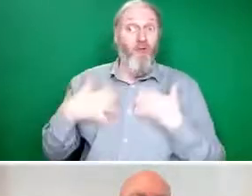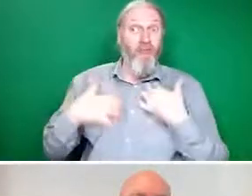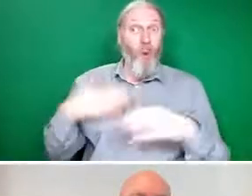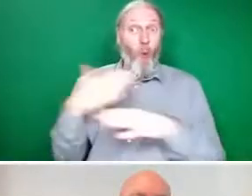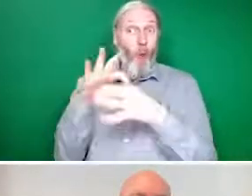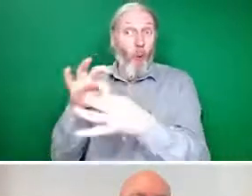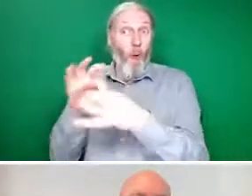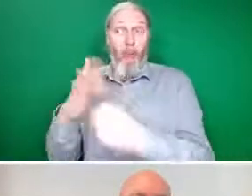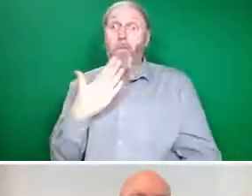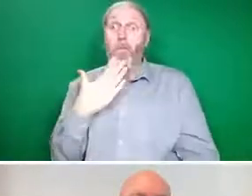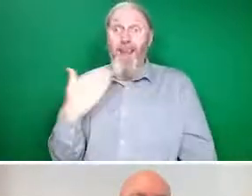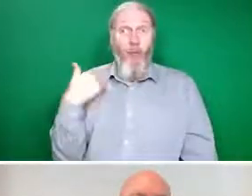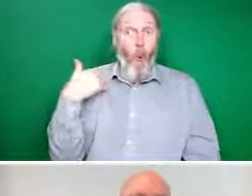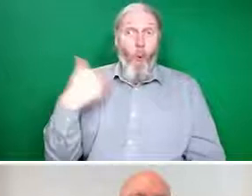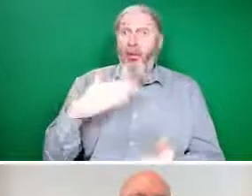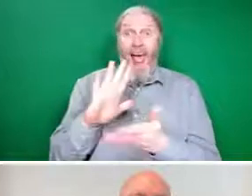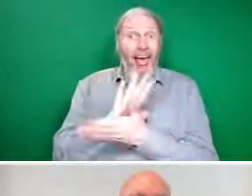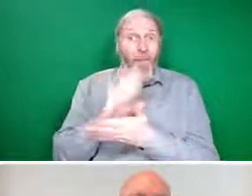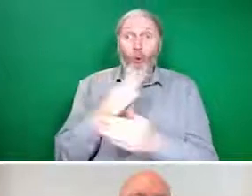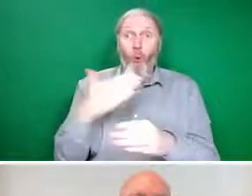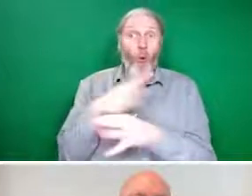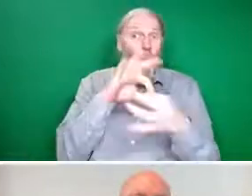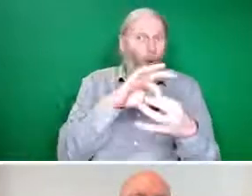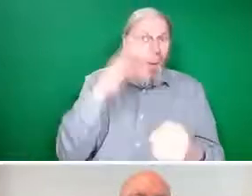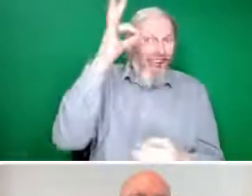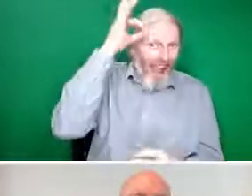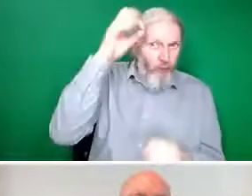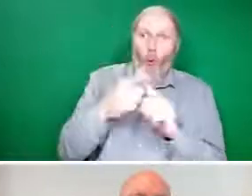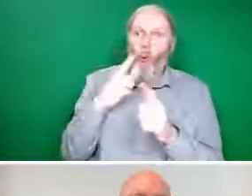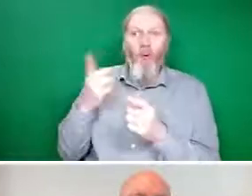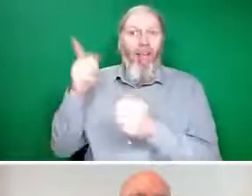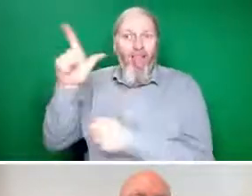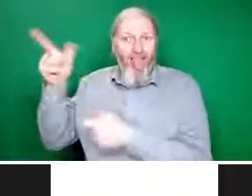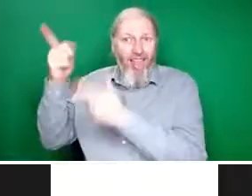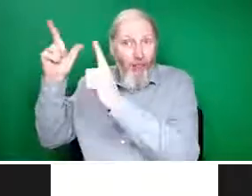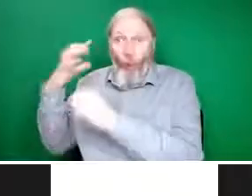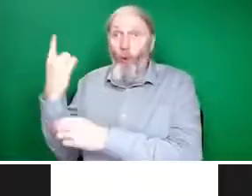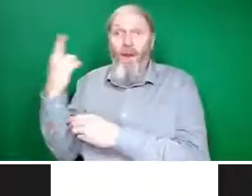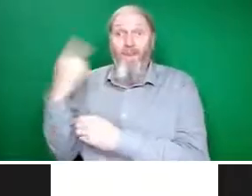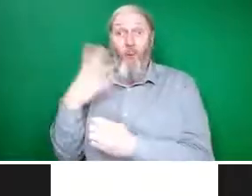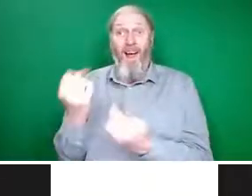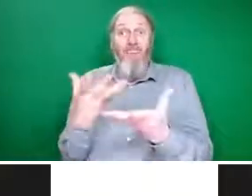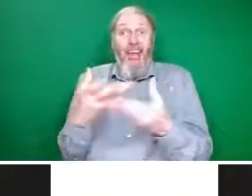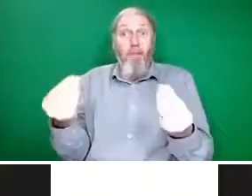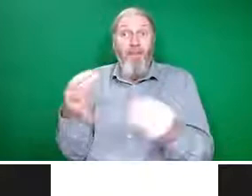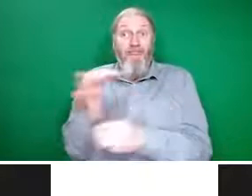bring very much in. We don't do it for the money, it is really about the visibility and getting that presence.